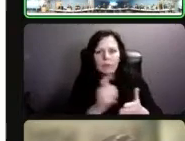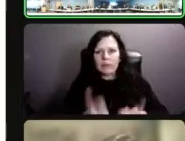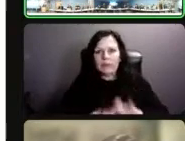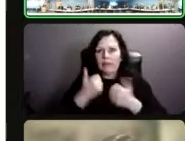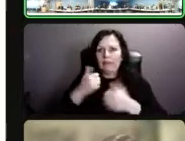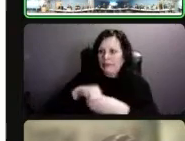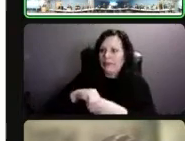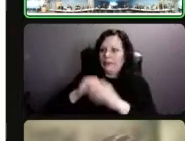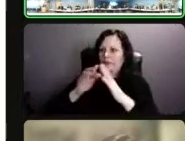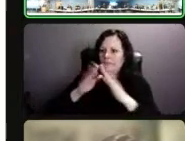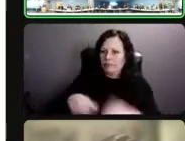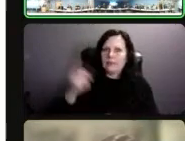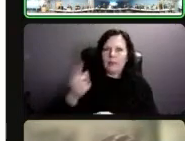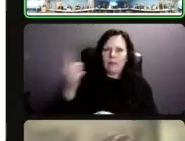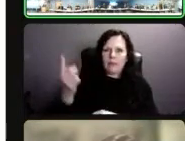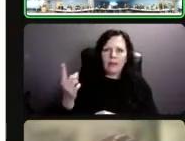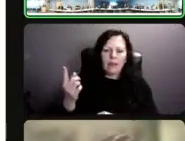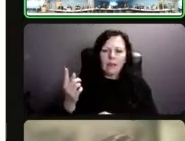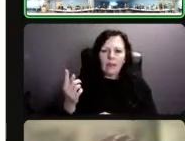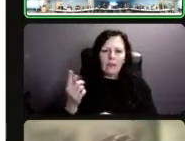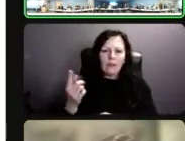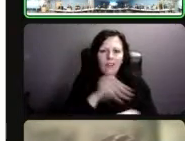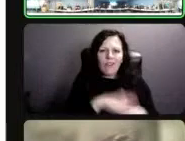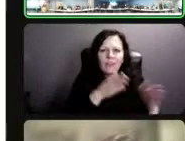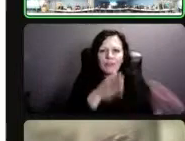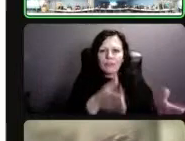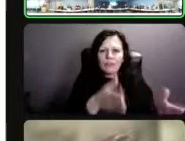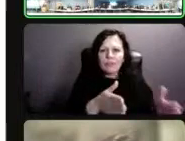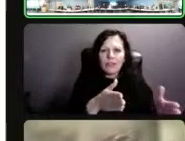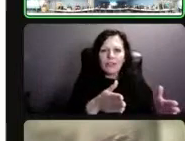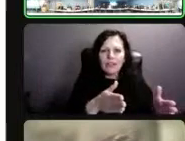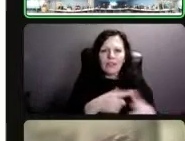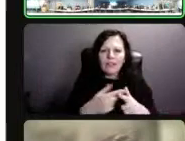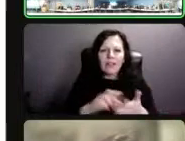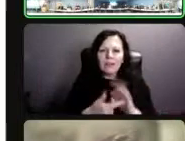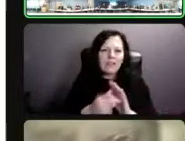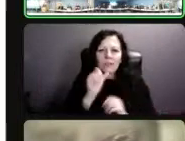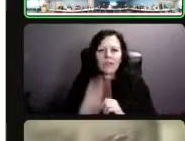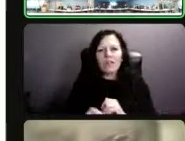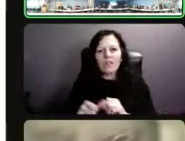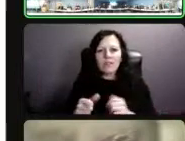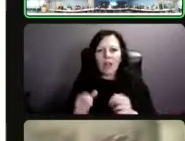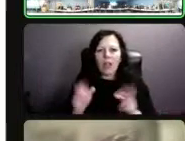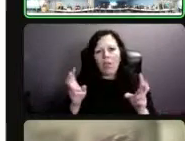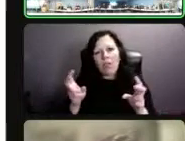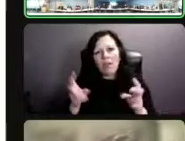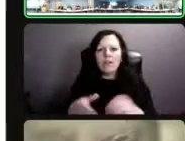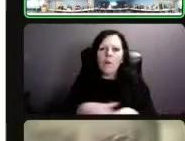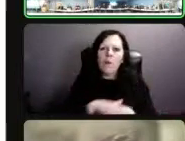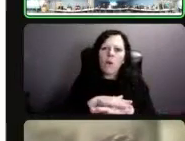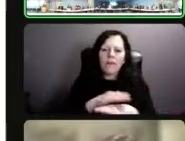WE'RE HELPING GET PEOPLE OFF THE STREETS AND GETTING THEM